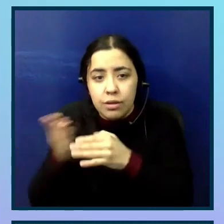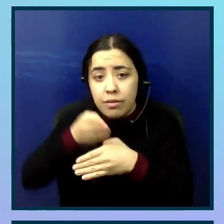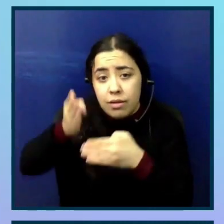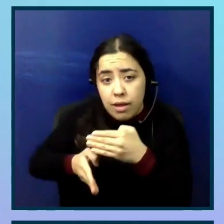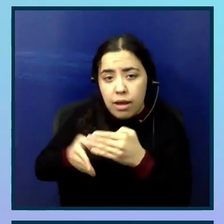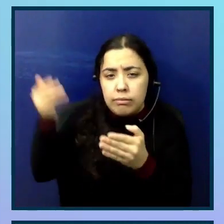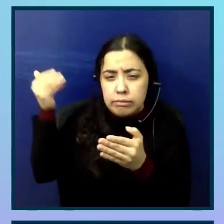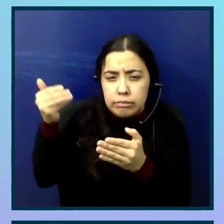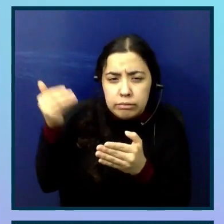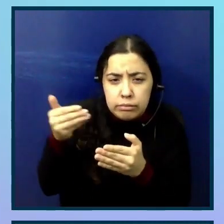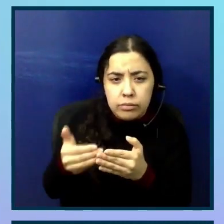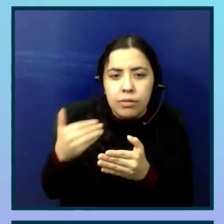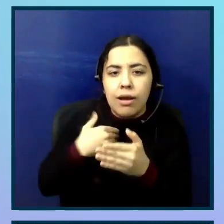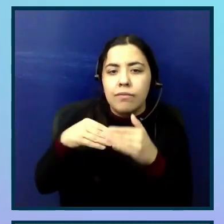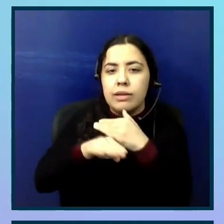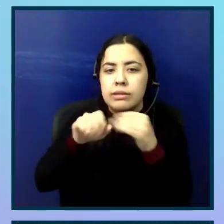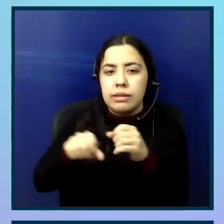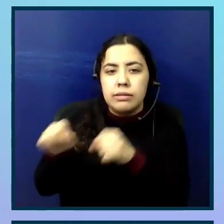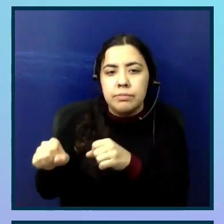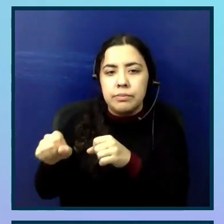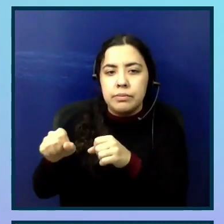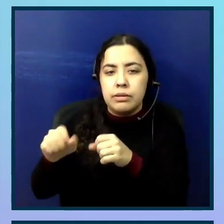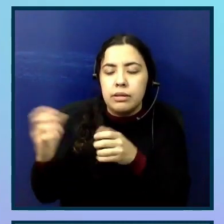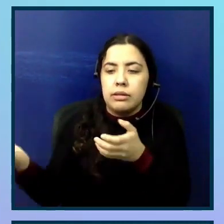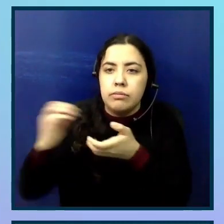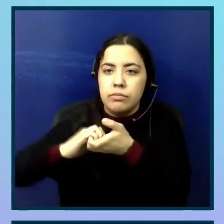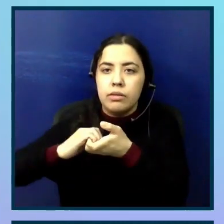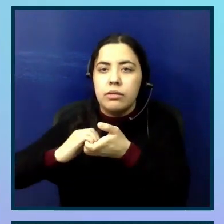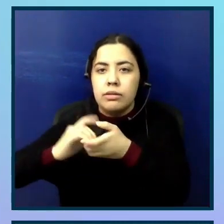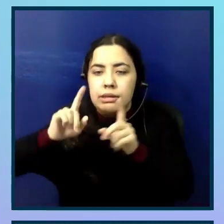through a testing partner Ultra into quality engineering processes